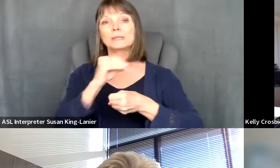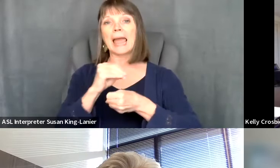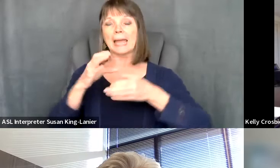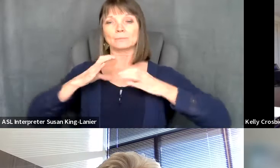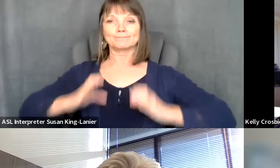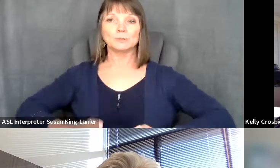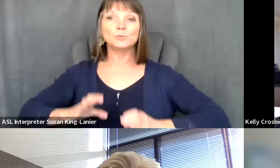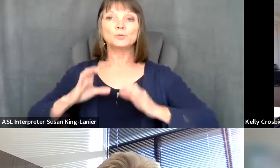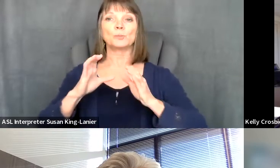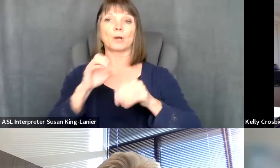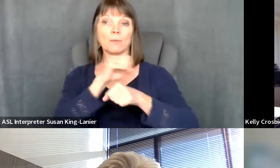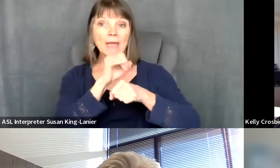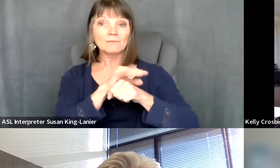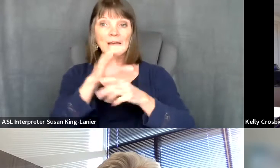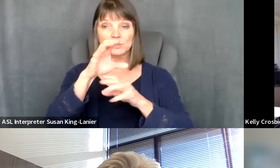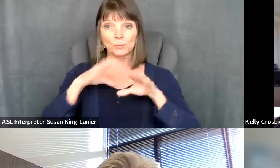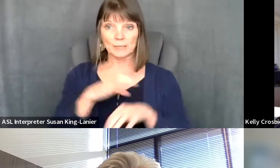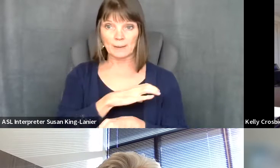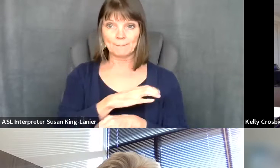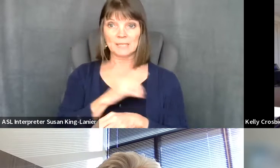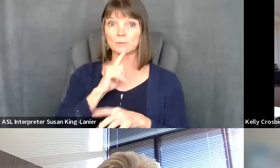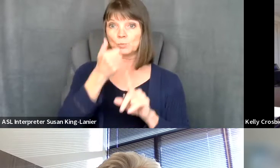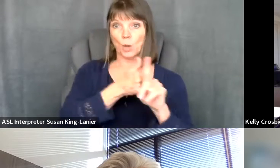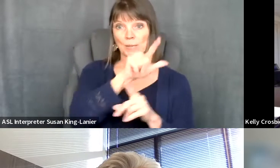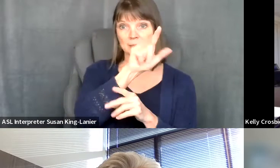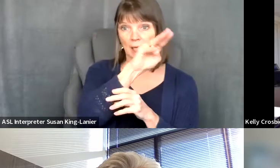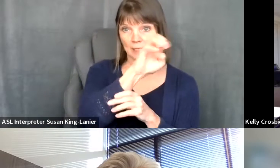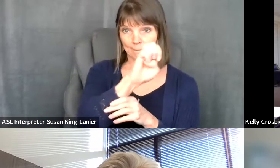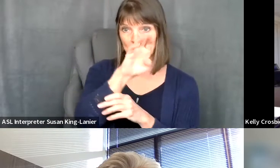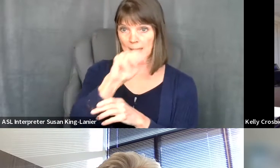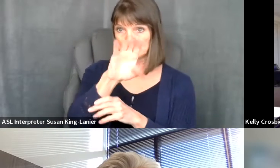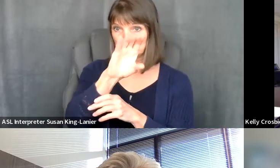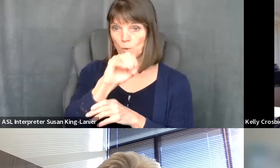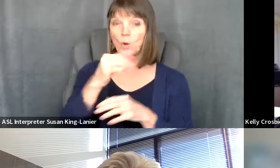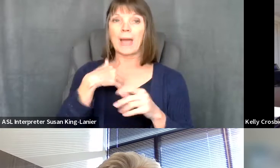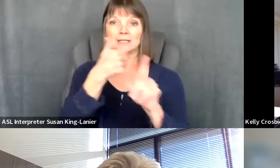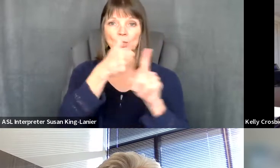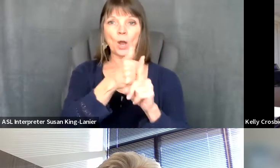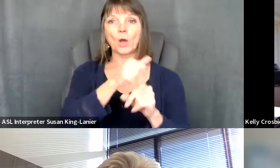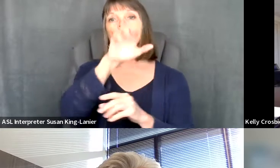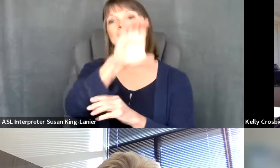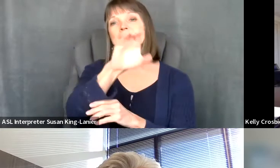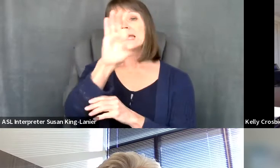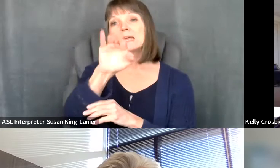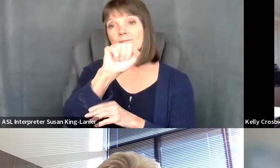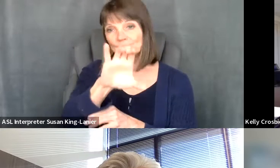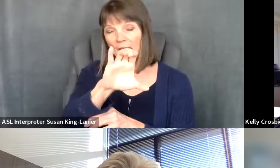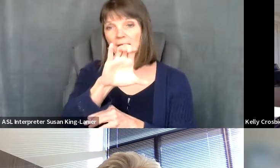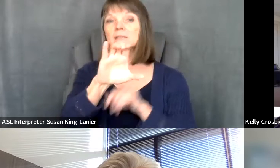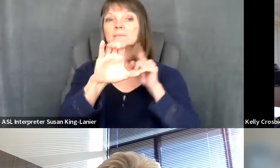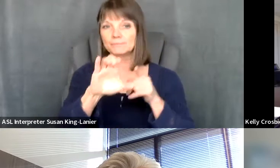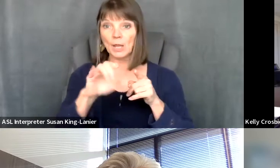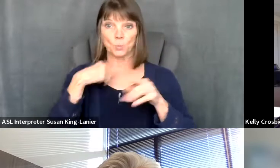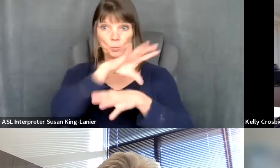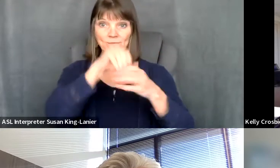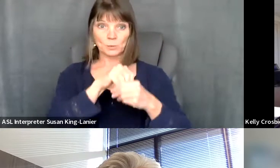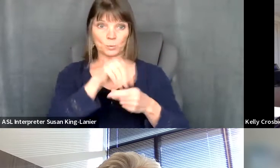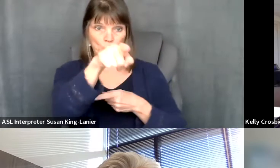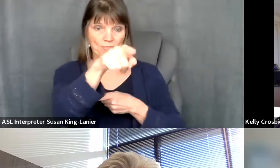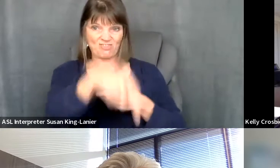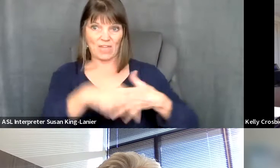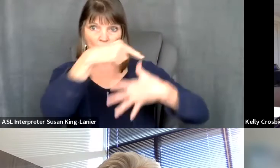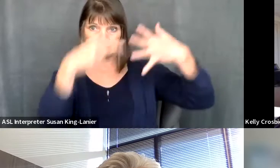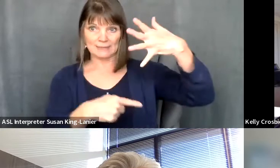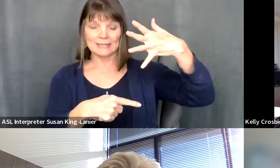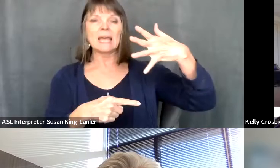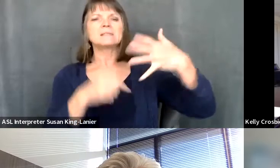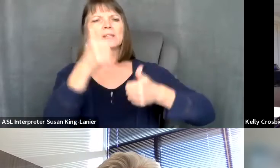Kelly Crosbie: So remember each elamine, each element Mco has their own c-fat, and we have included in here the contact information for each of the element. Um! So